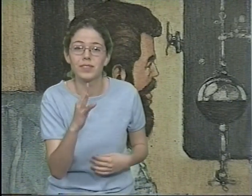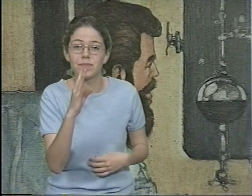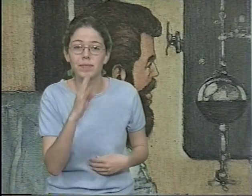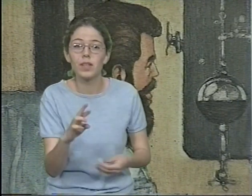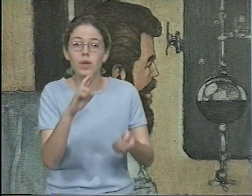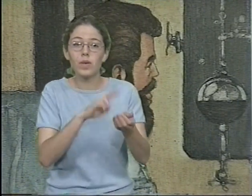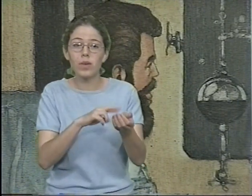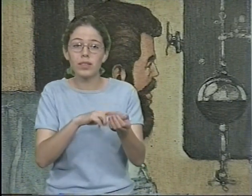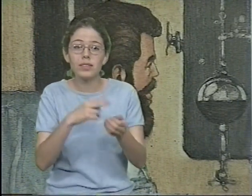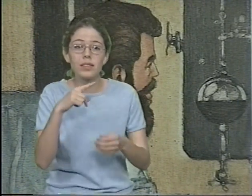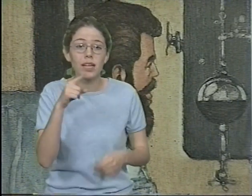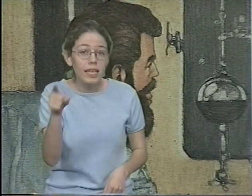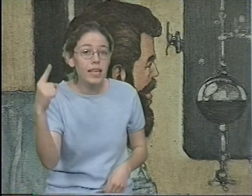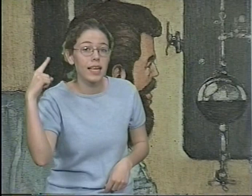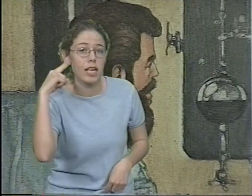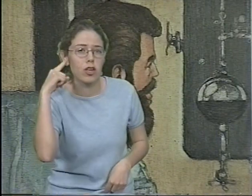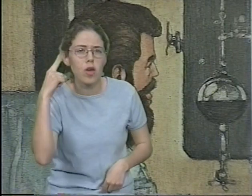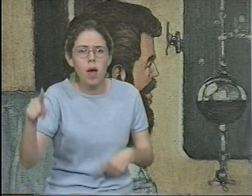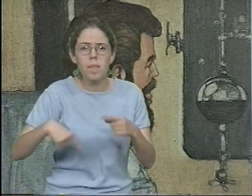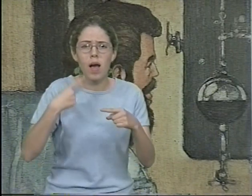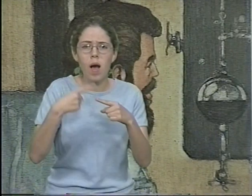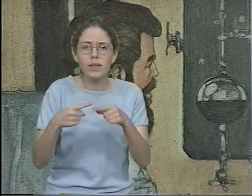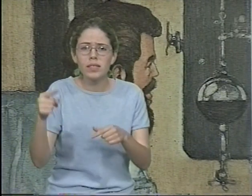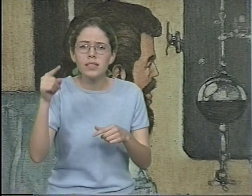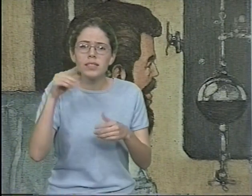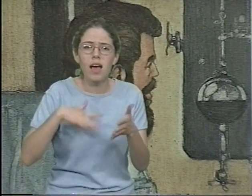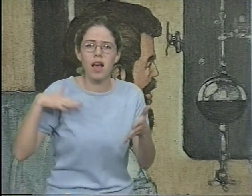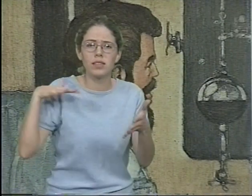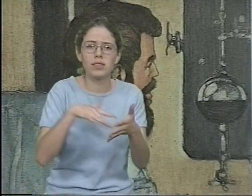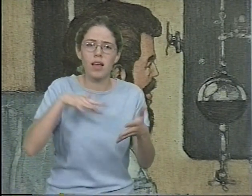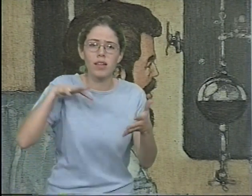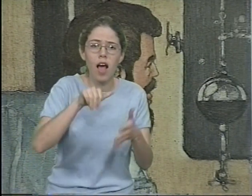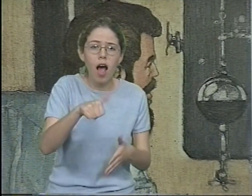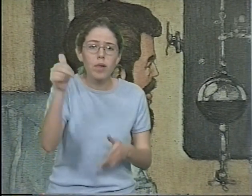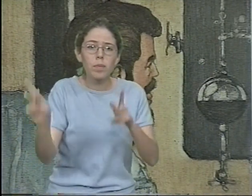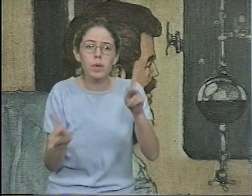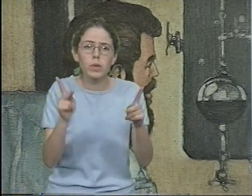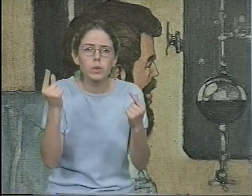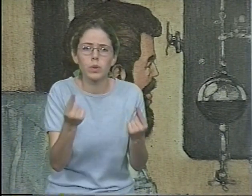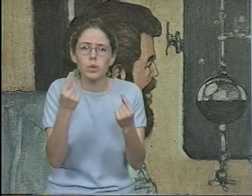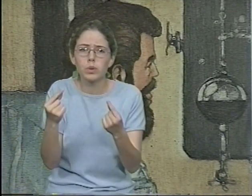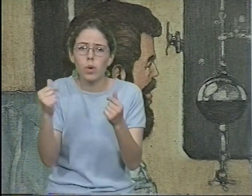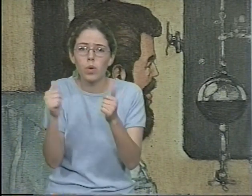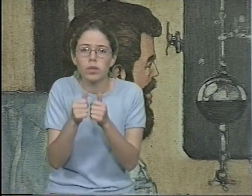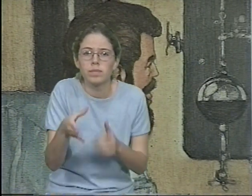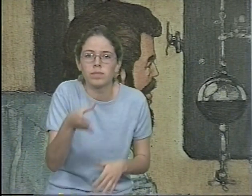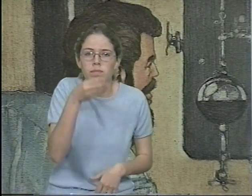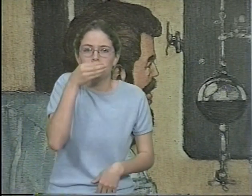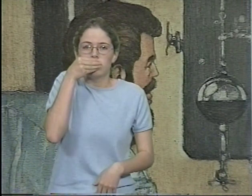Softly, almost shyly, he said he had heard about studies others were doing with airtight glass tubes